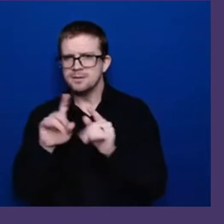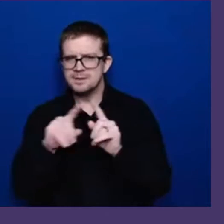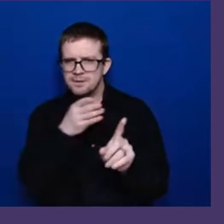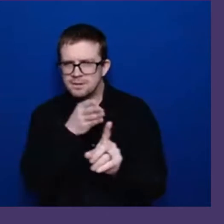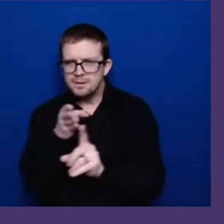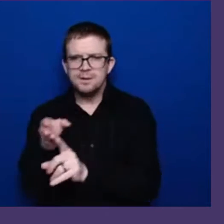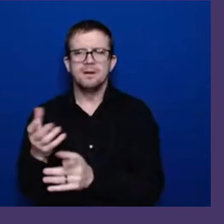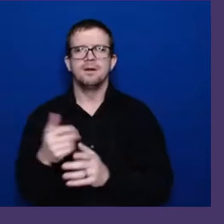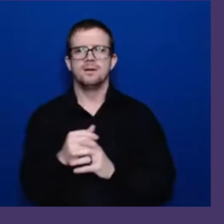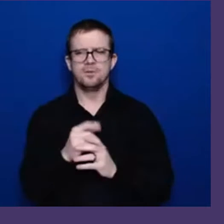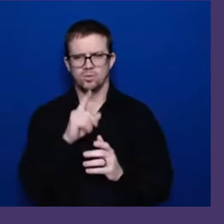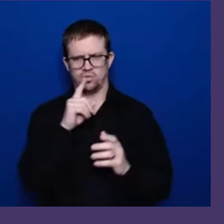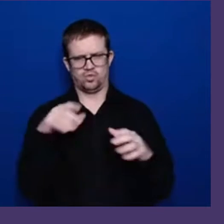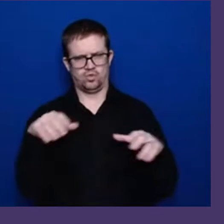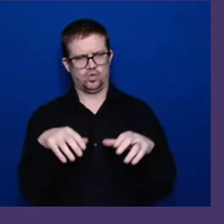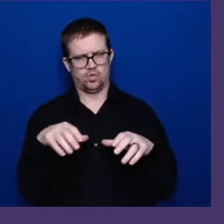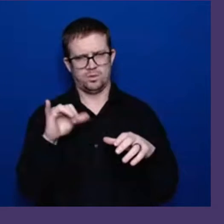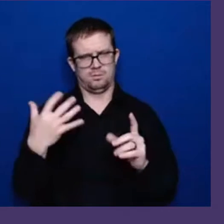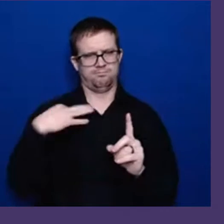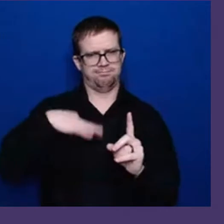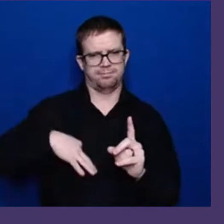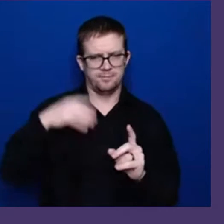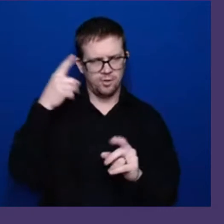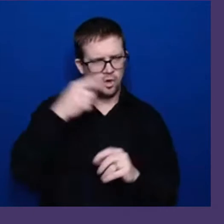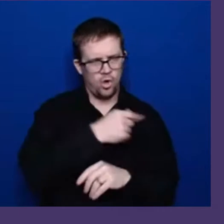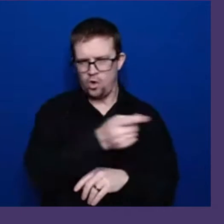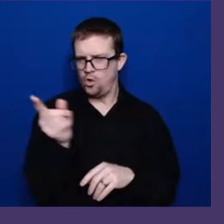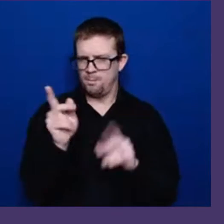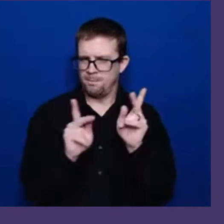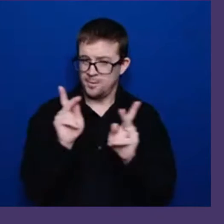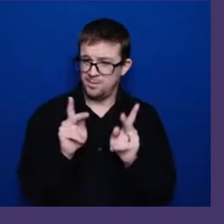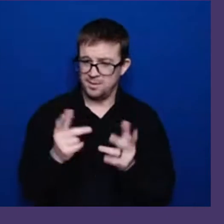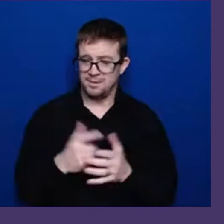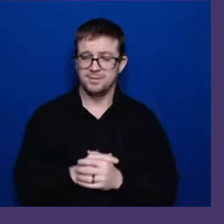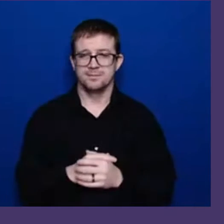Deborah Watts: In the diaspora, we're talking about extending this,